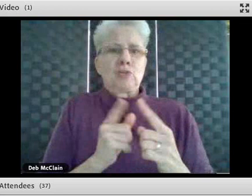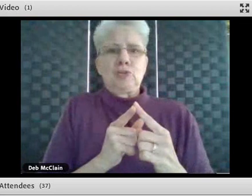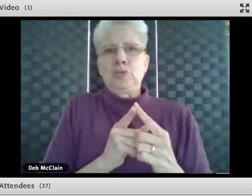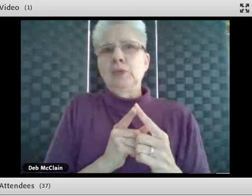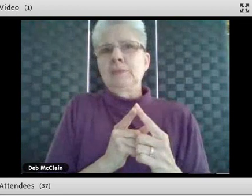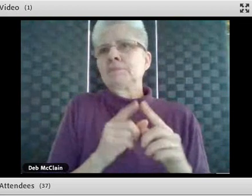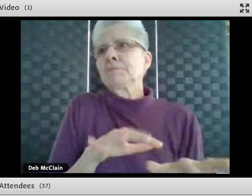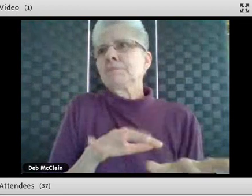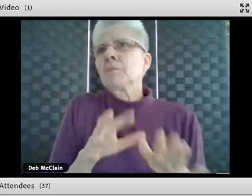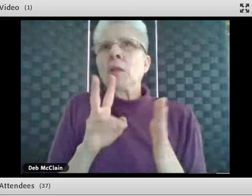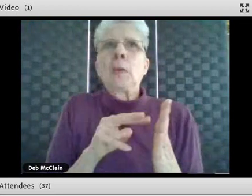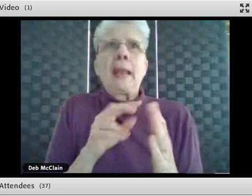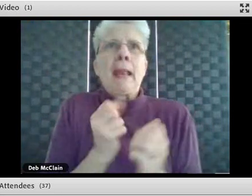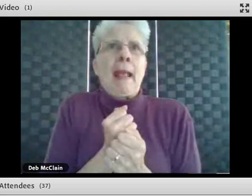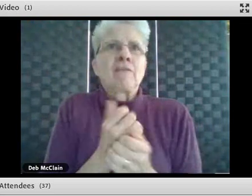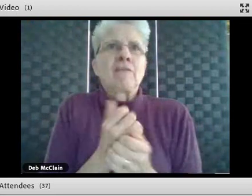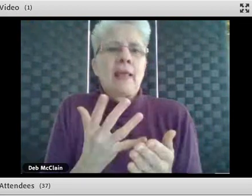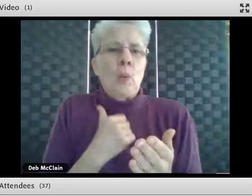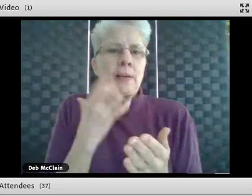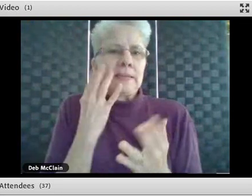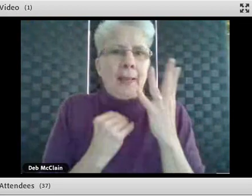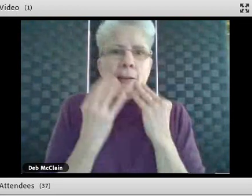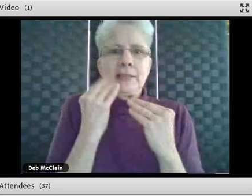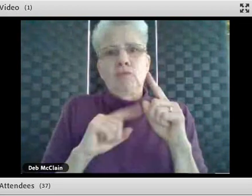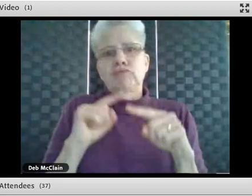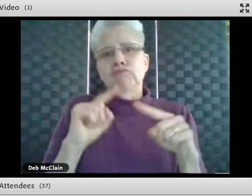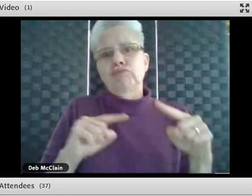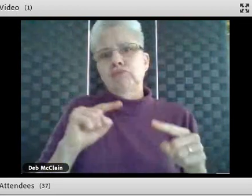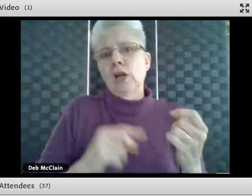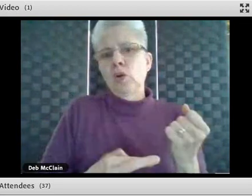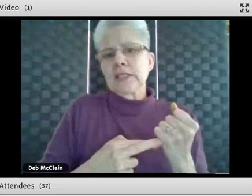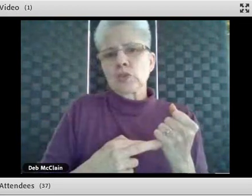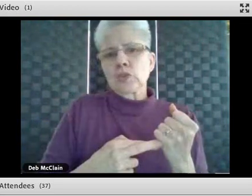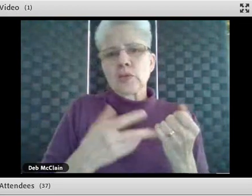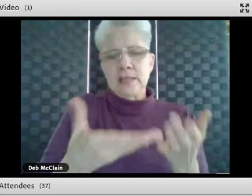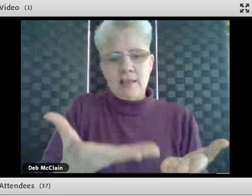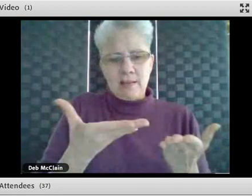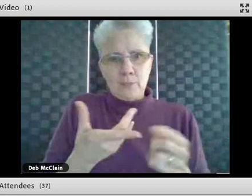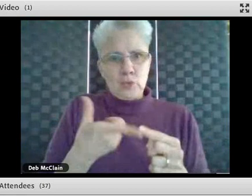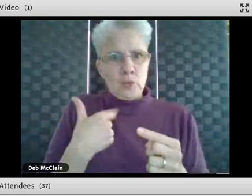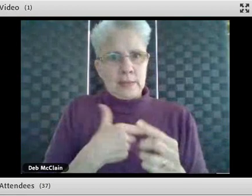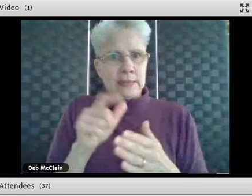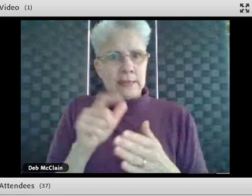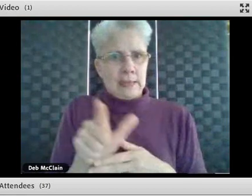or experiencing all the various resources that come across our desk.